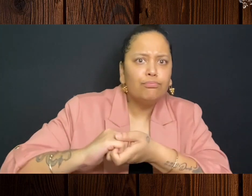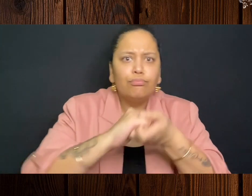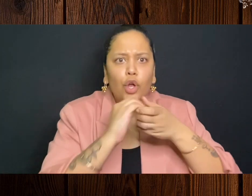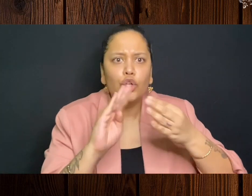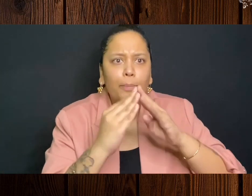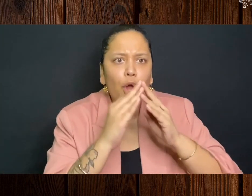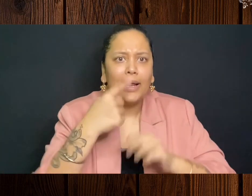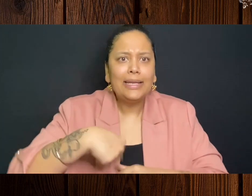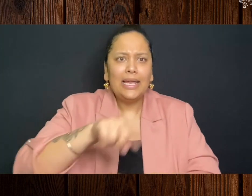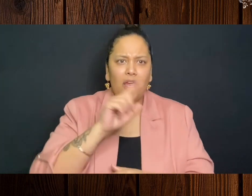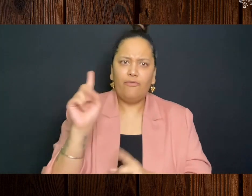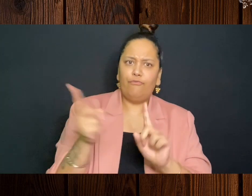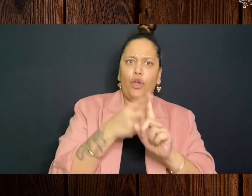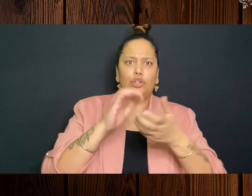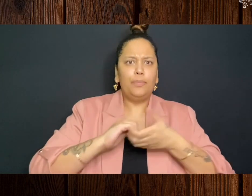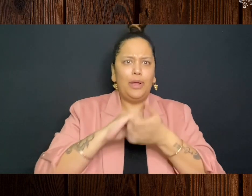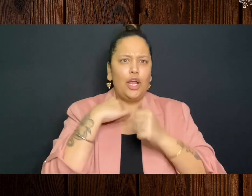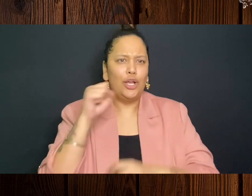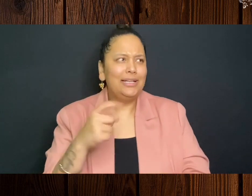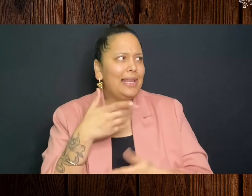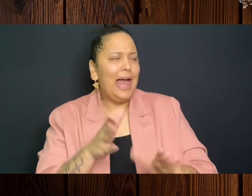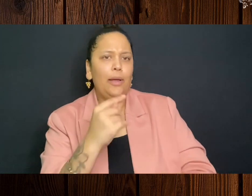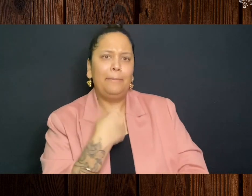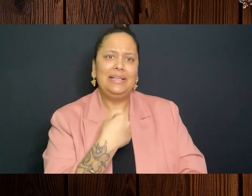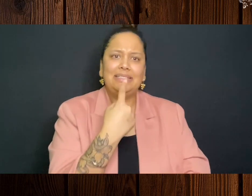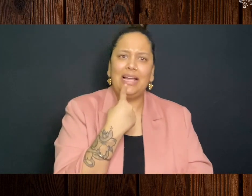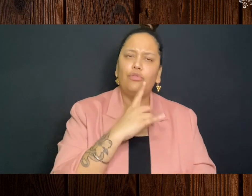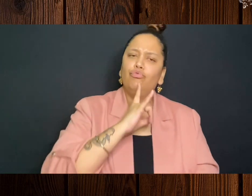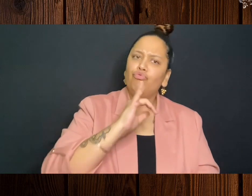first community I would say, that allowed me to really just